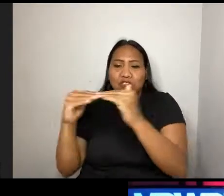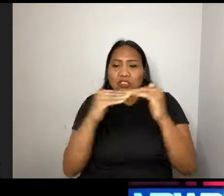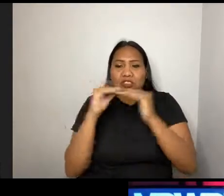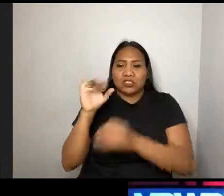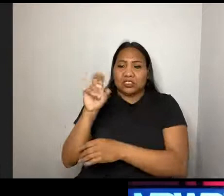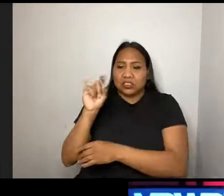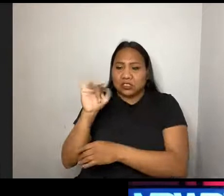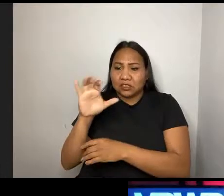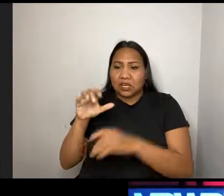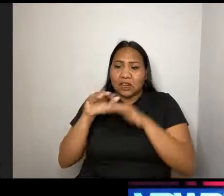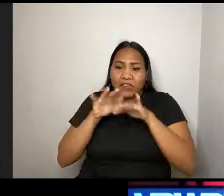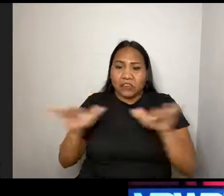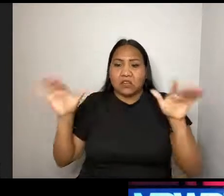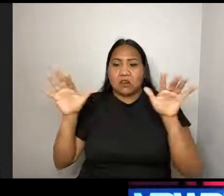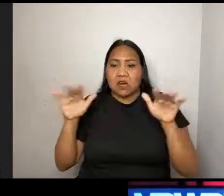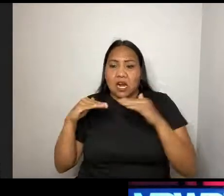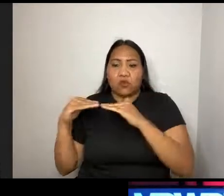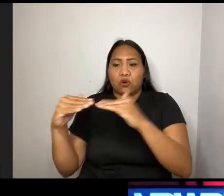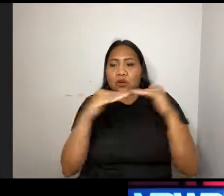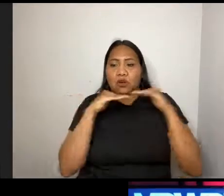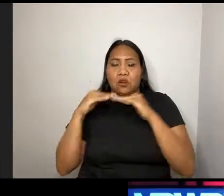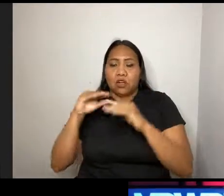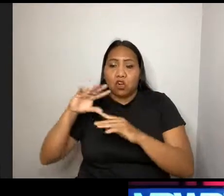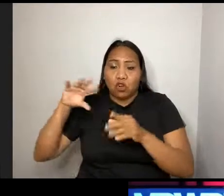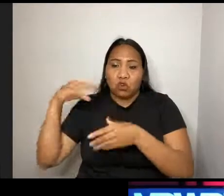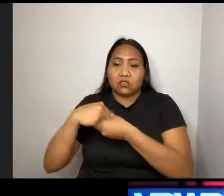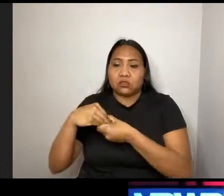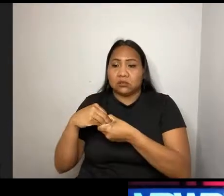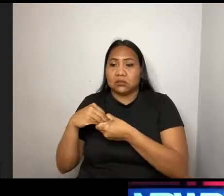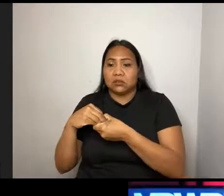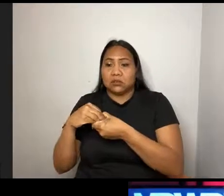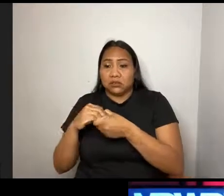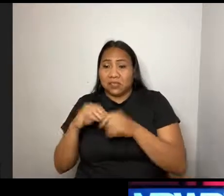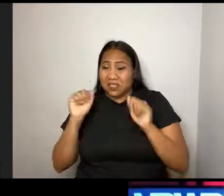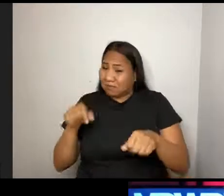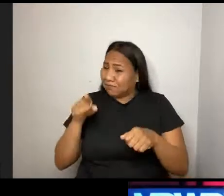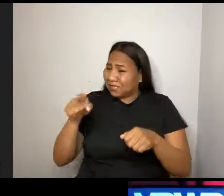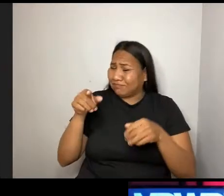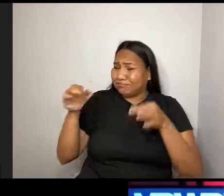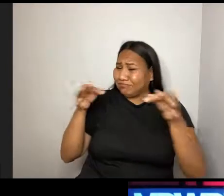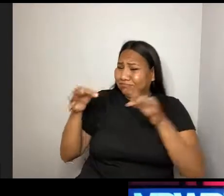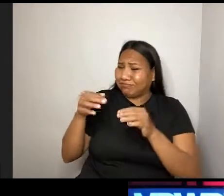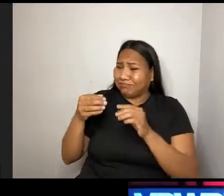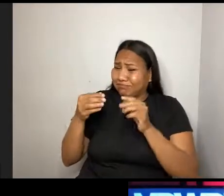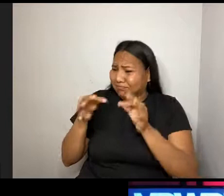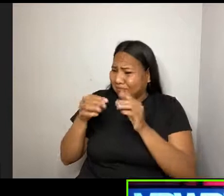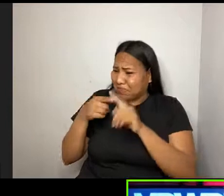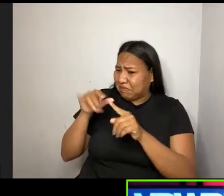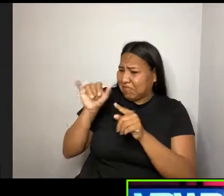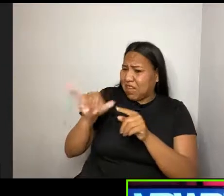Can you talk about that? About how you have approached that? I am -- TWO EAGLES: I am going to get